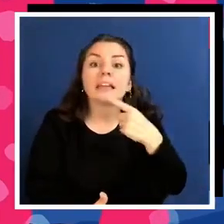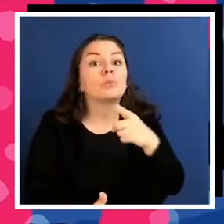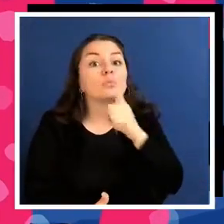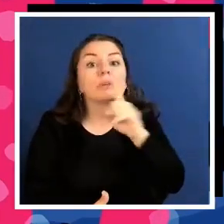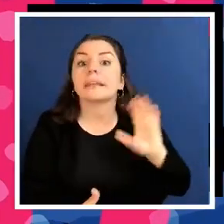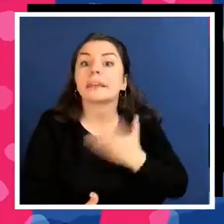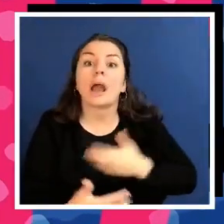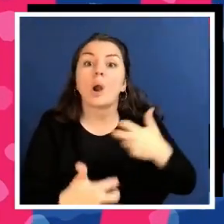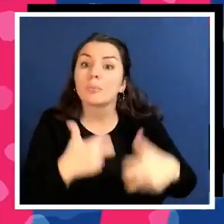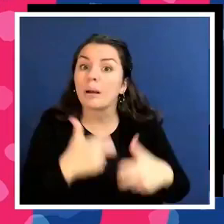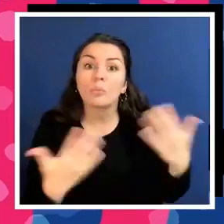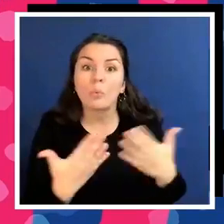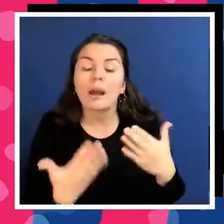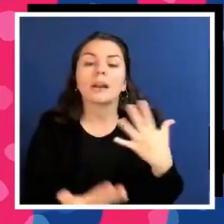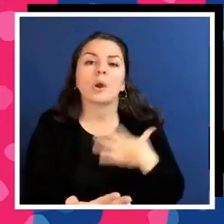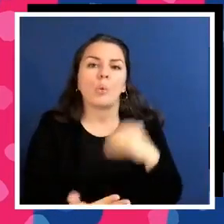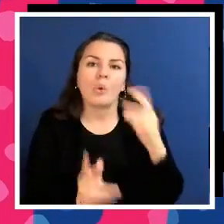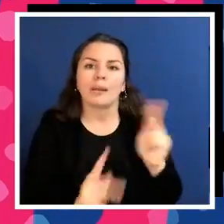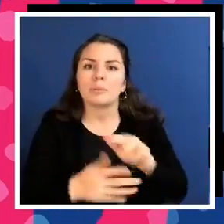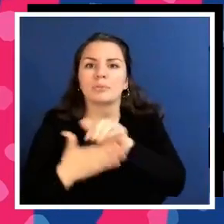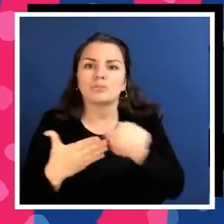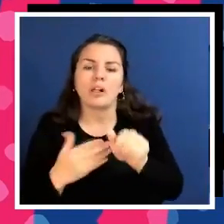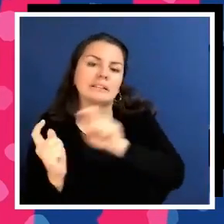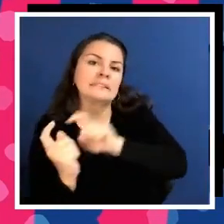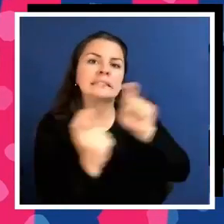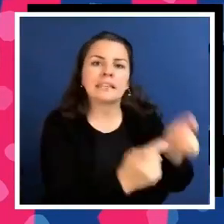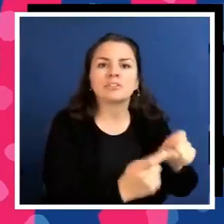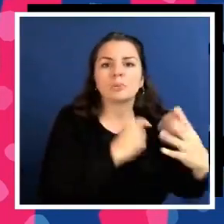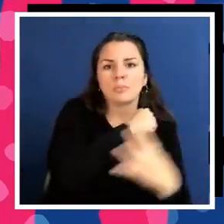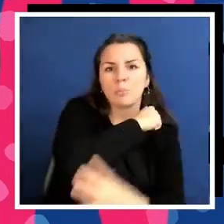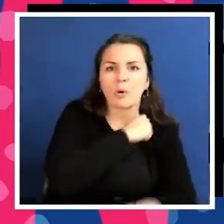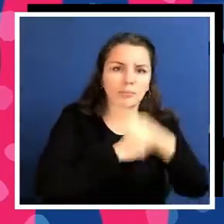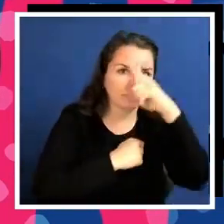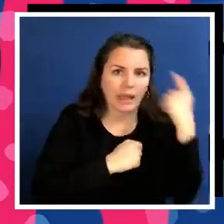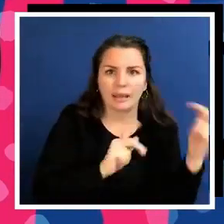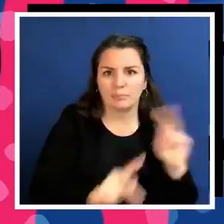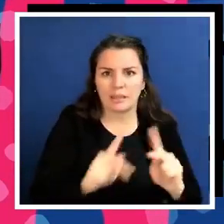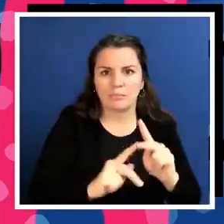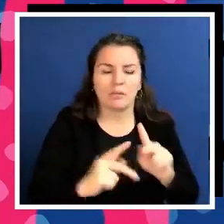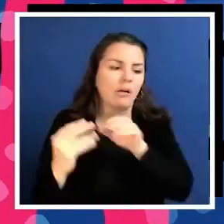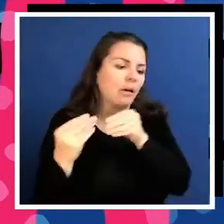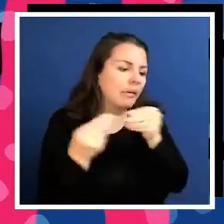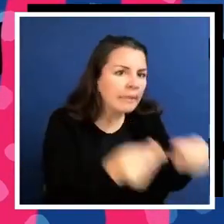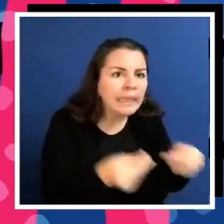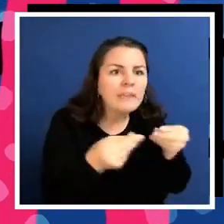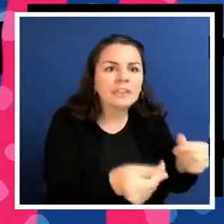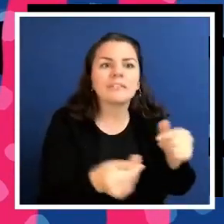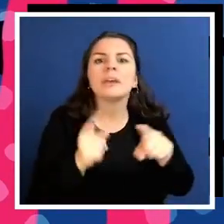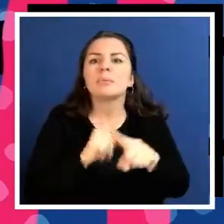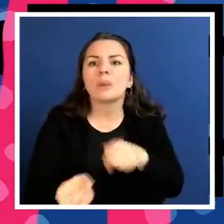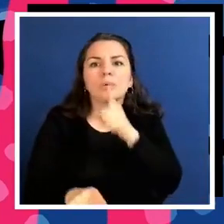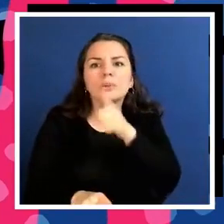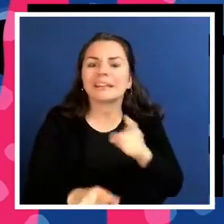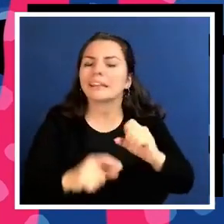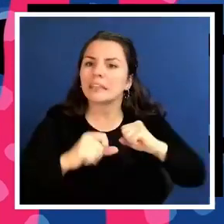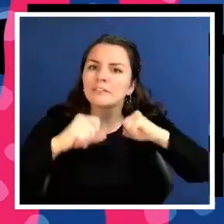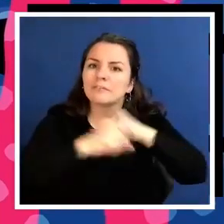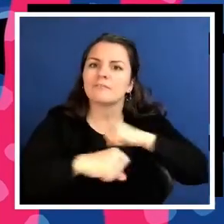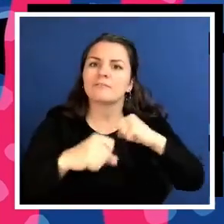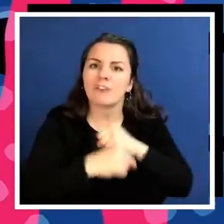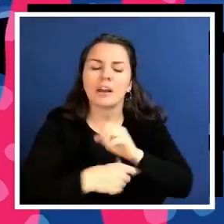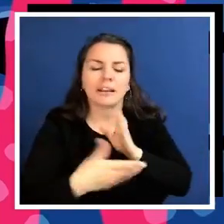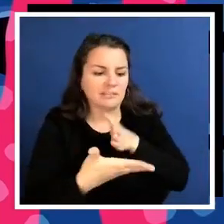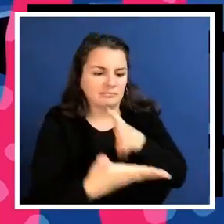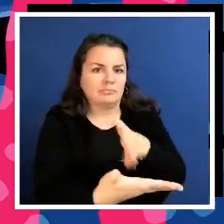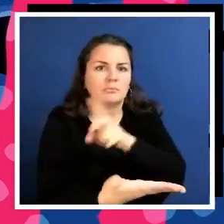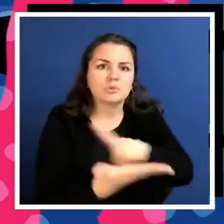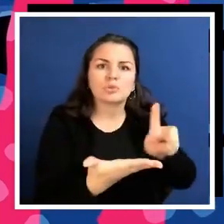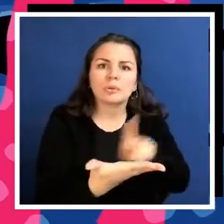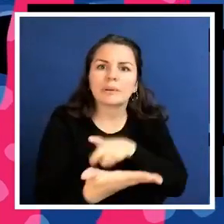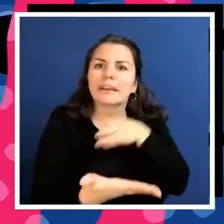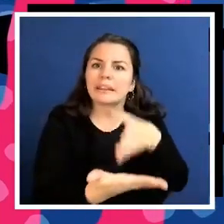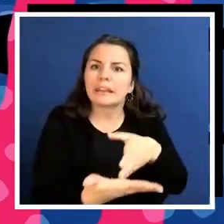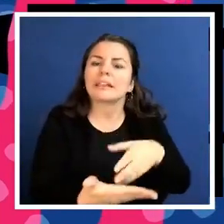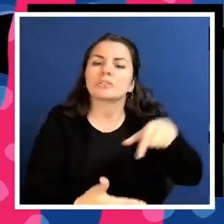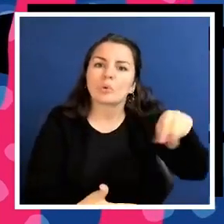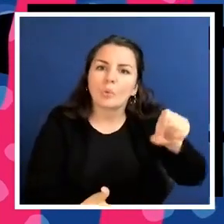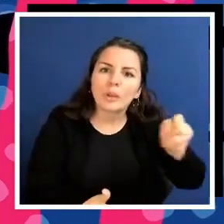HIS RACIST FORMULA SAID THE